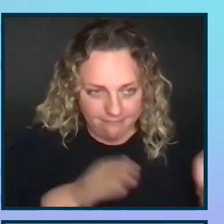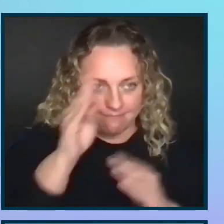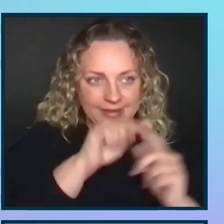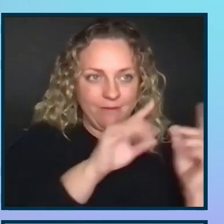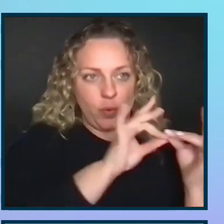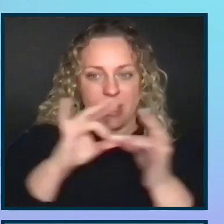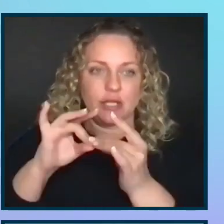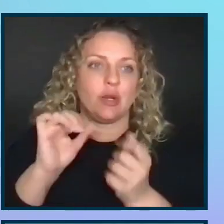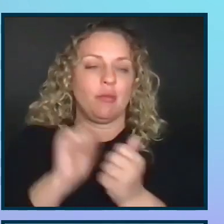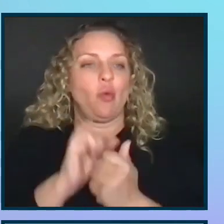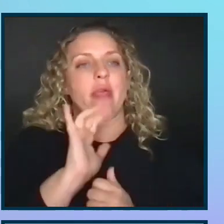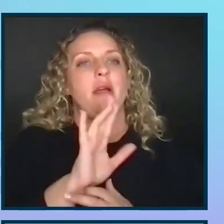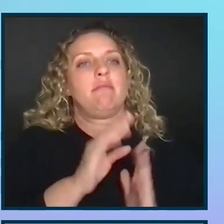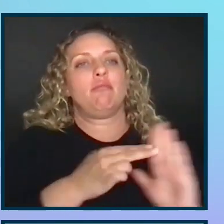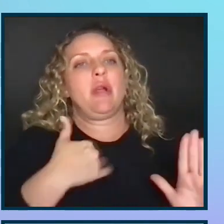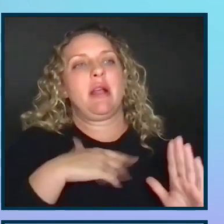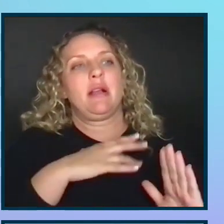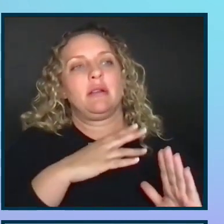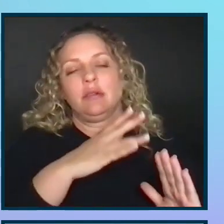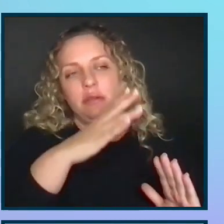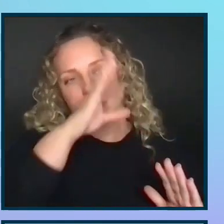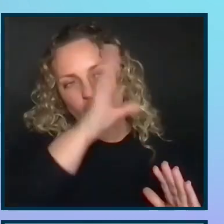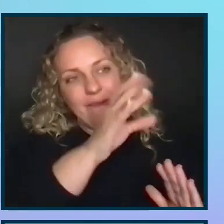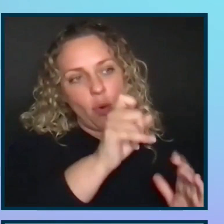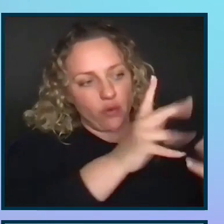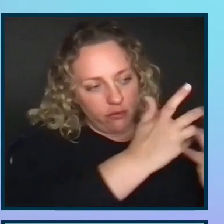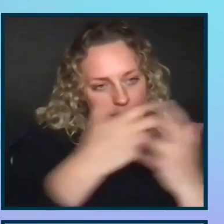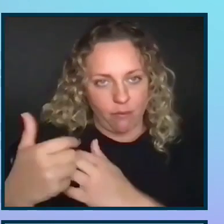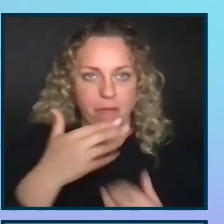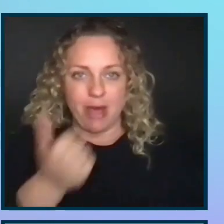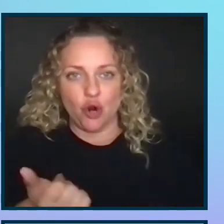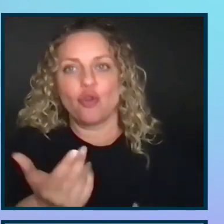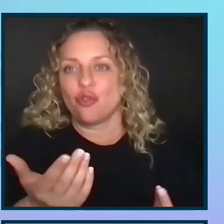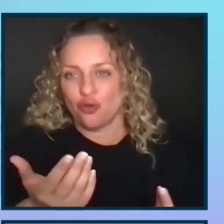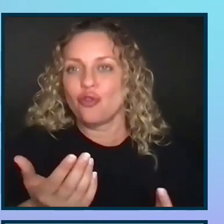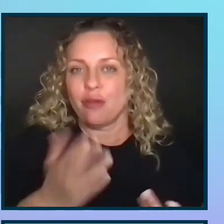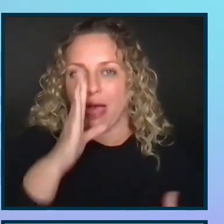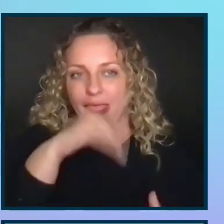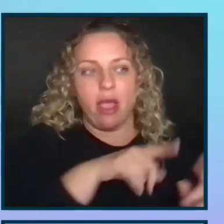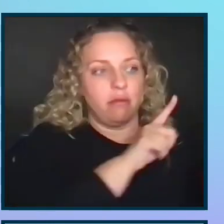with a grid or one that's like less straightforward top to bottom left to right. The third pillars experiences work for users